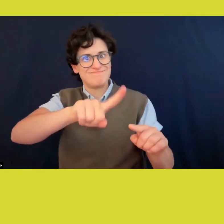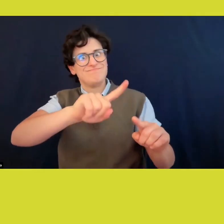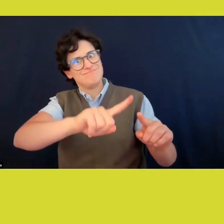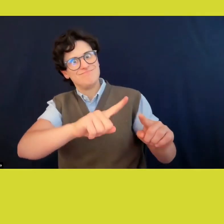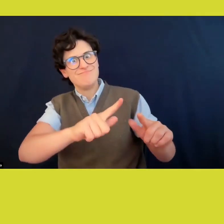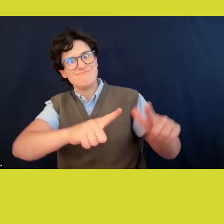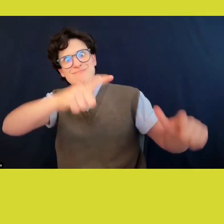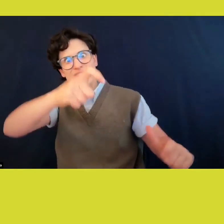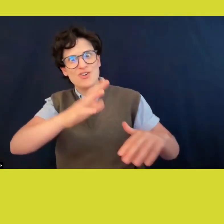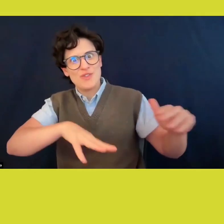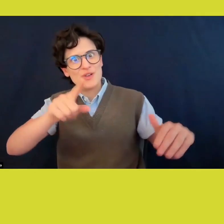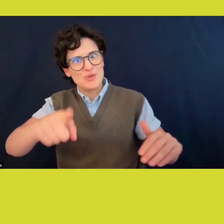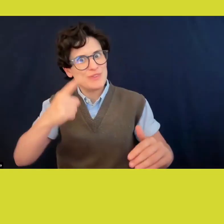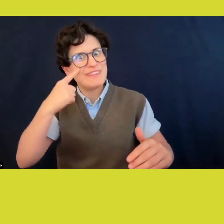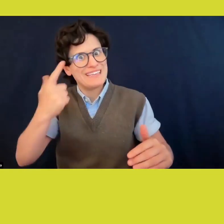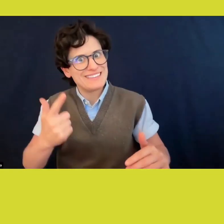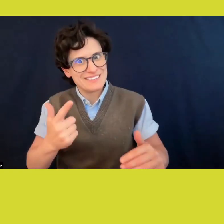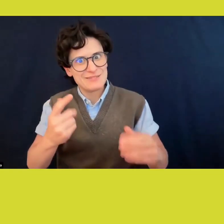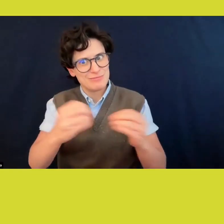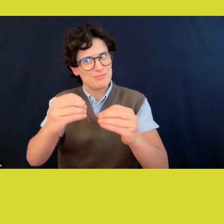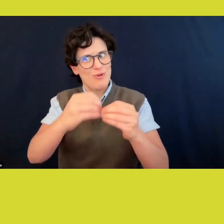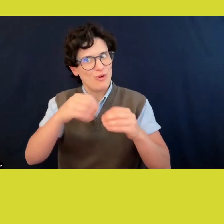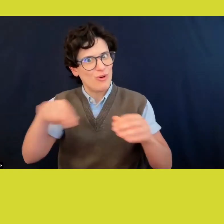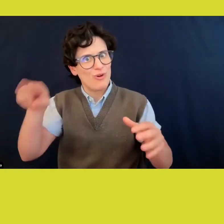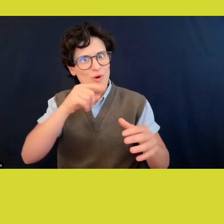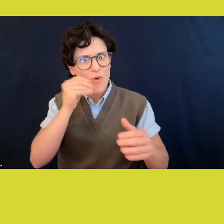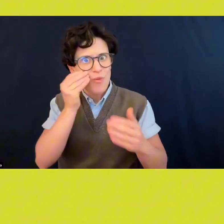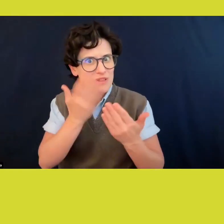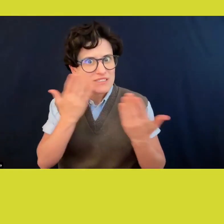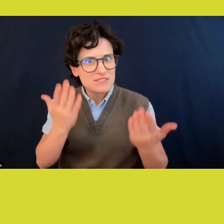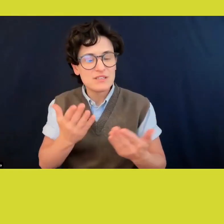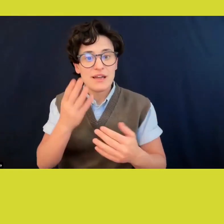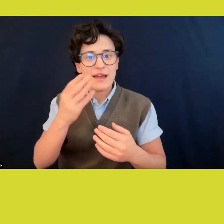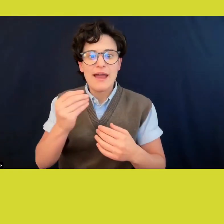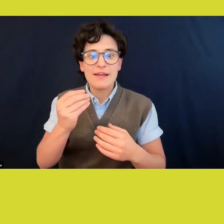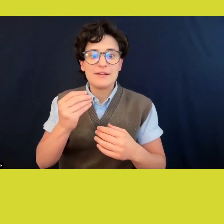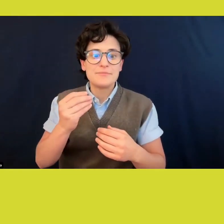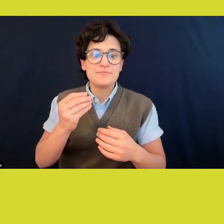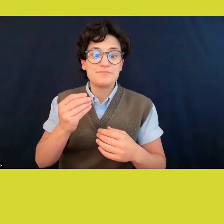and funding is all about what's happening on the street